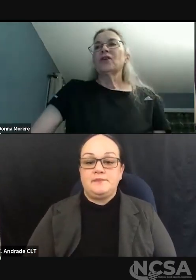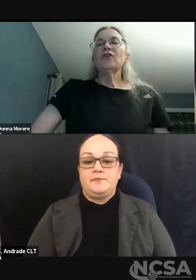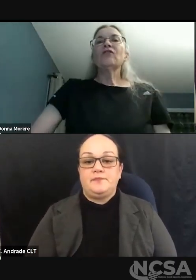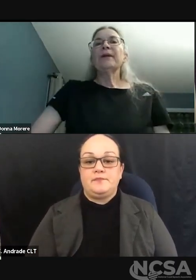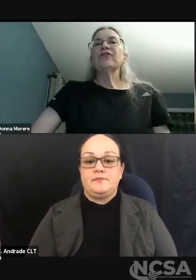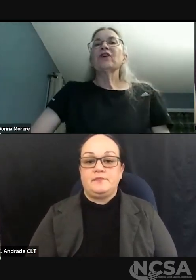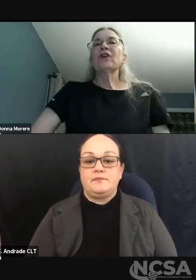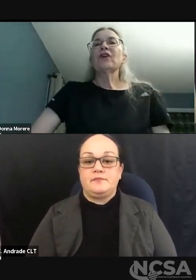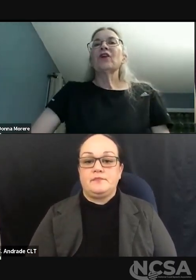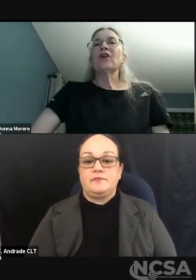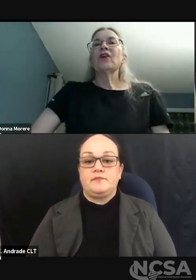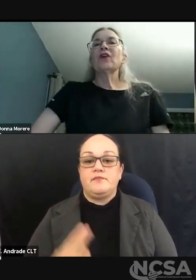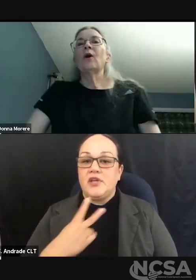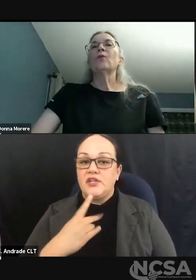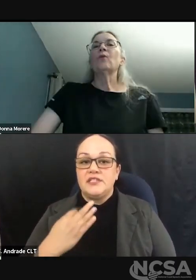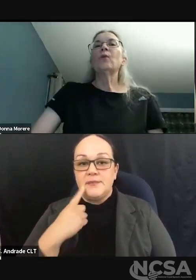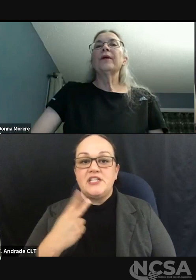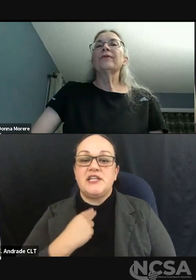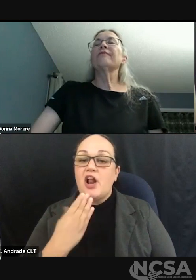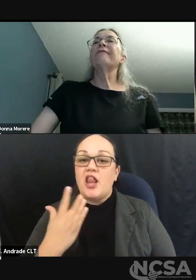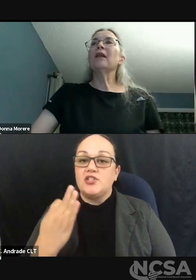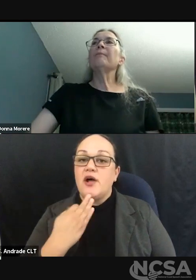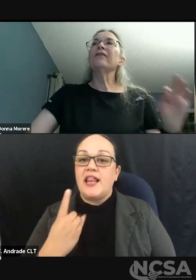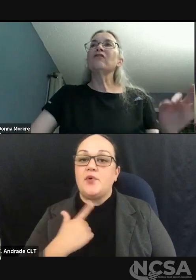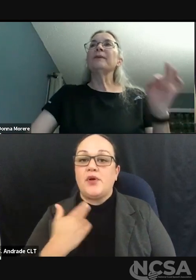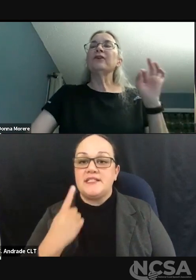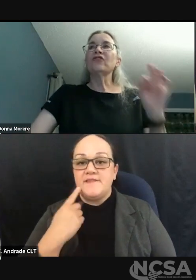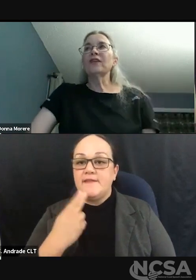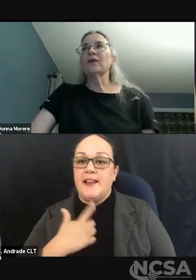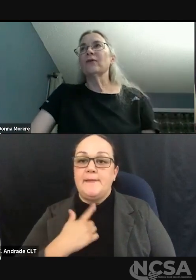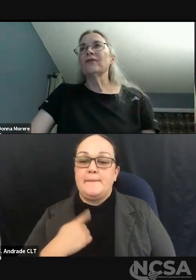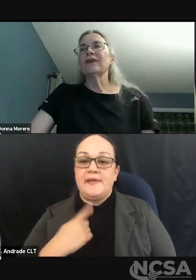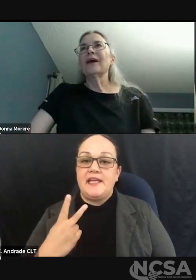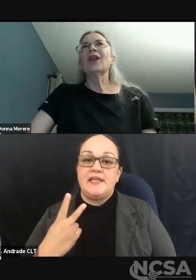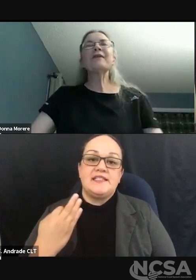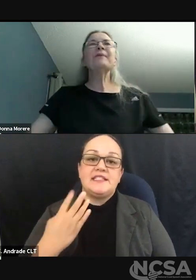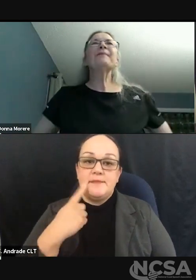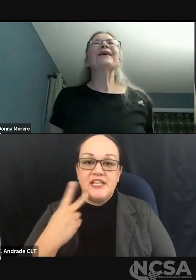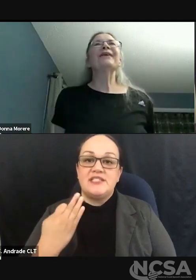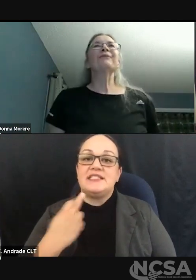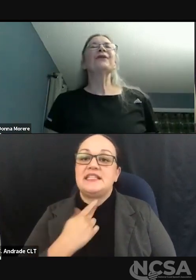Cued Speech can also help with developing speech skills. A lot of people it's funny.